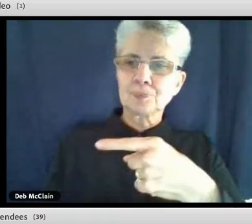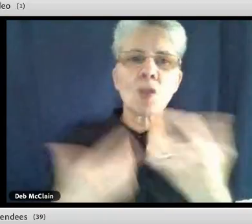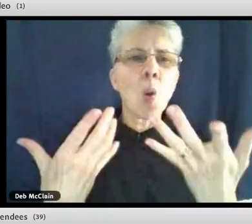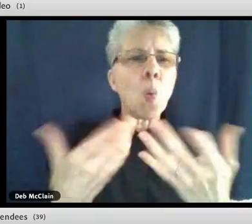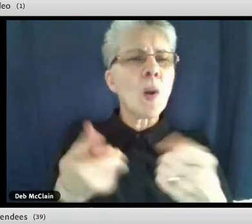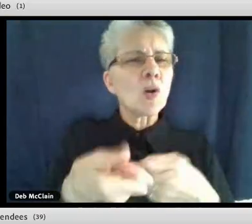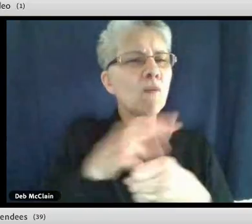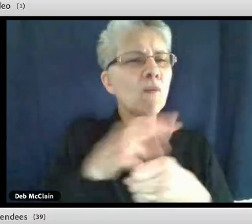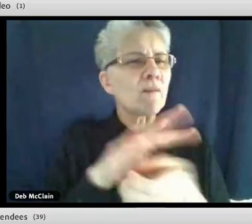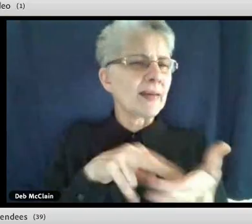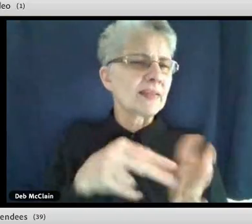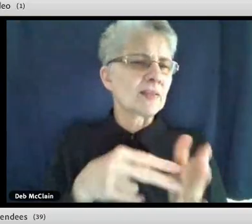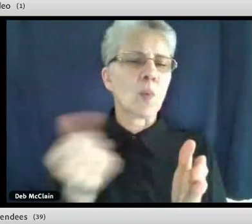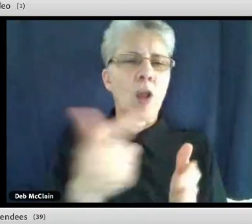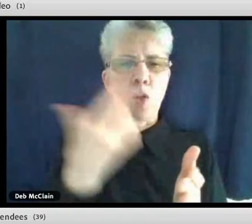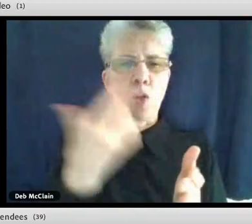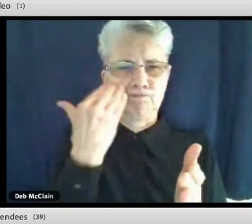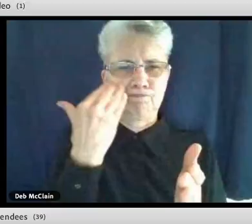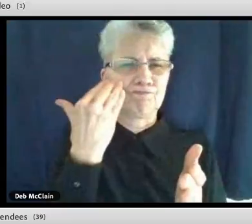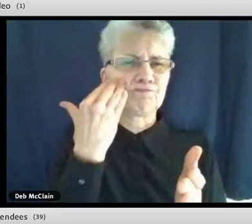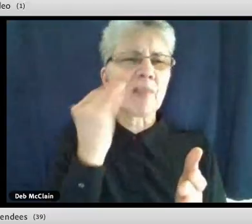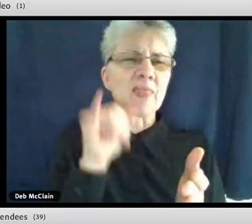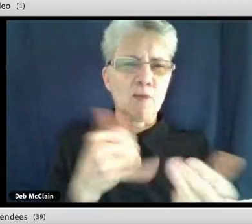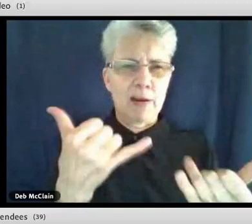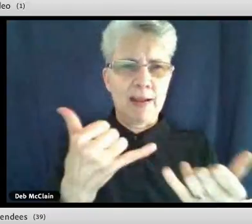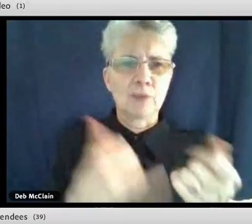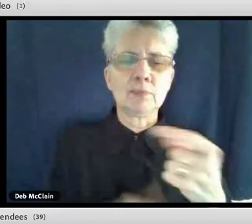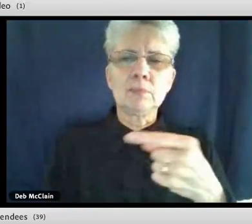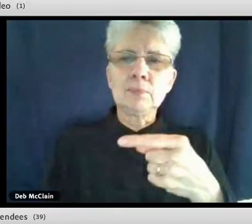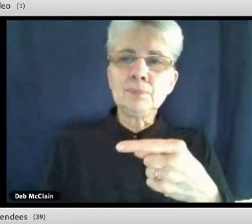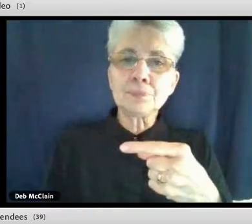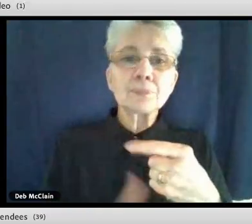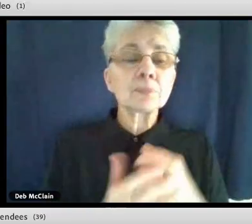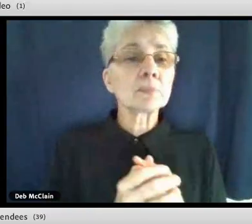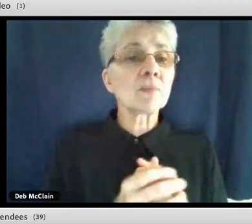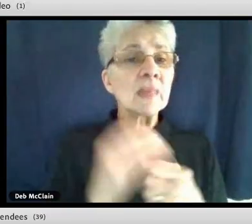which we're all intimately familiar with right now? What are the current statistics?